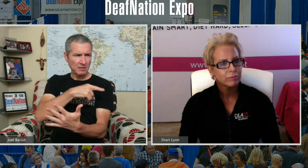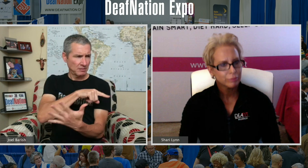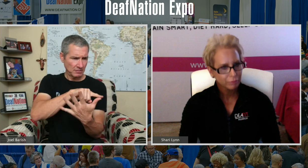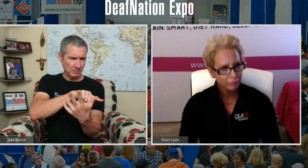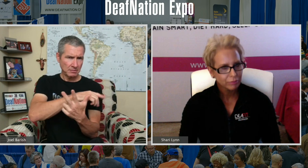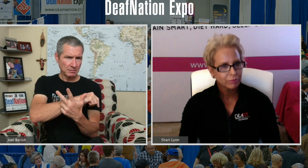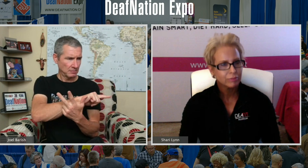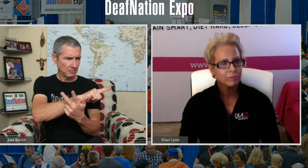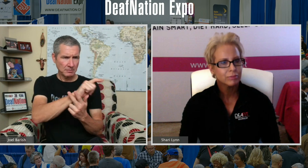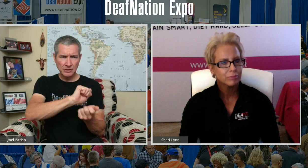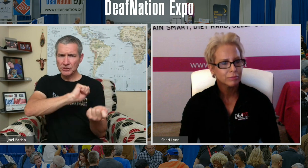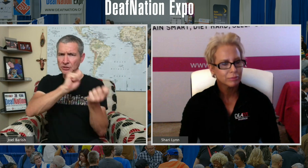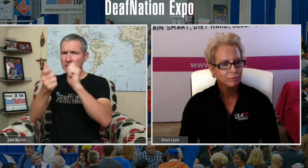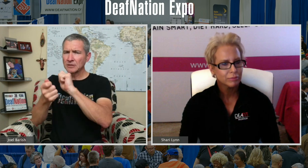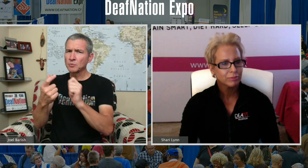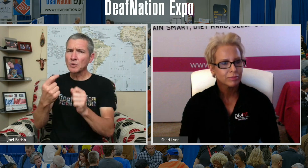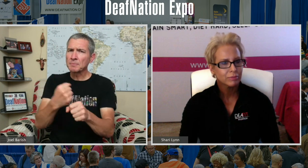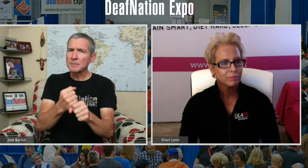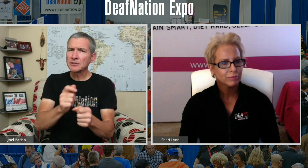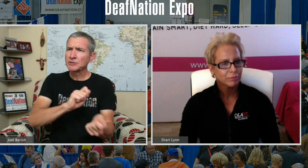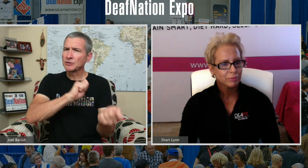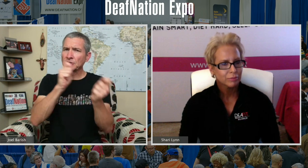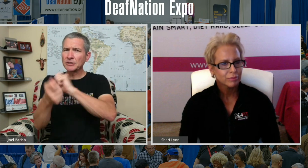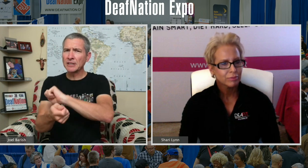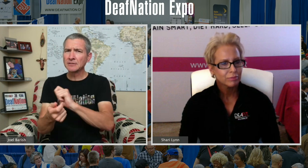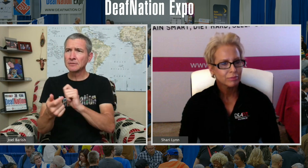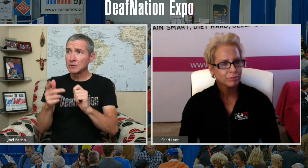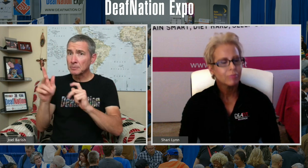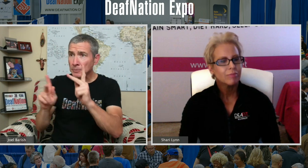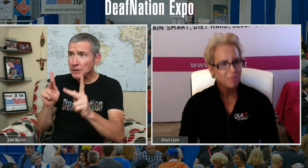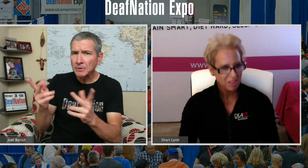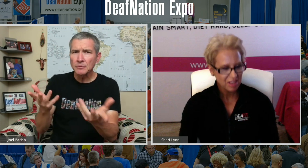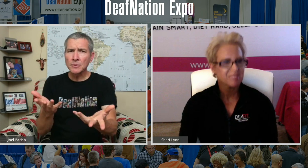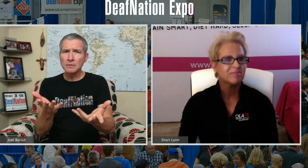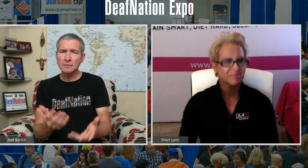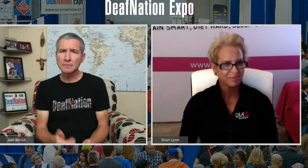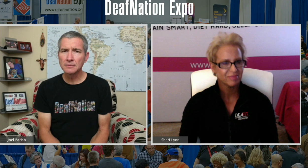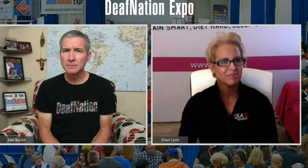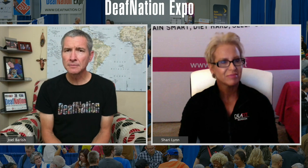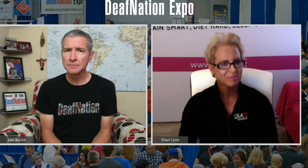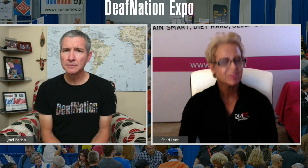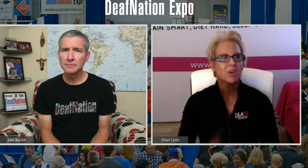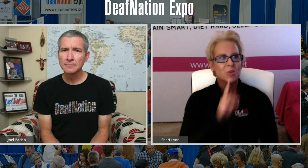What made you make that change? The people, or what?